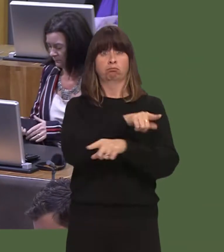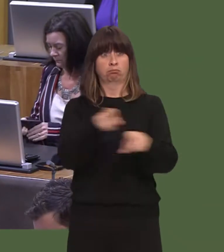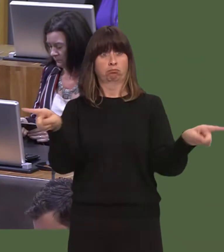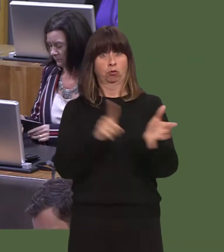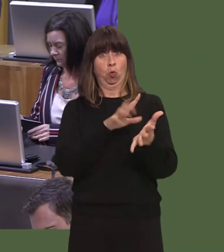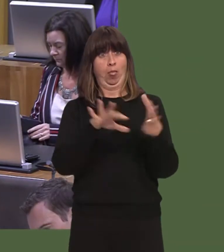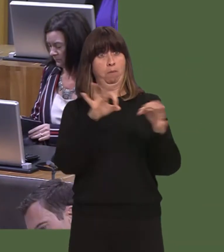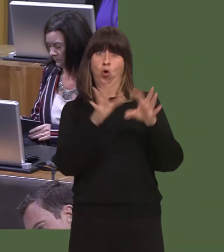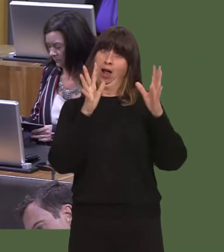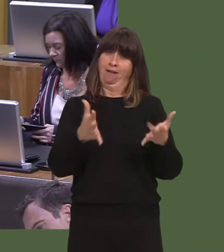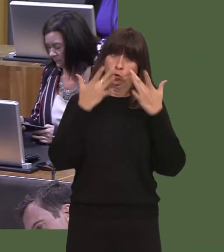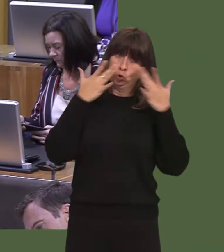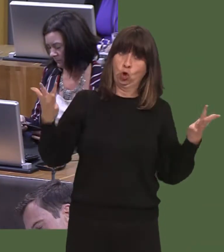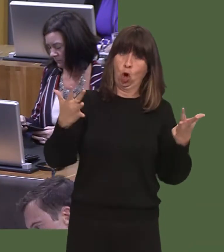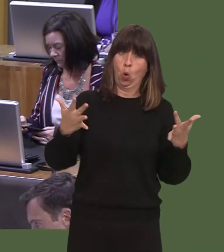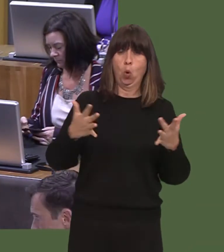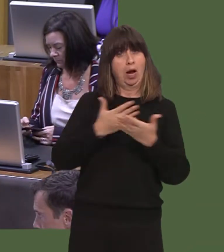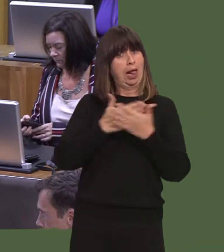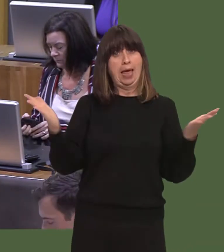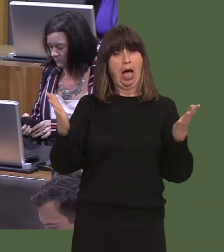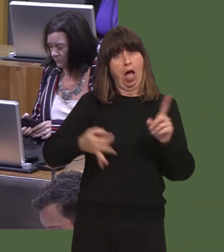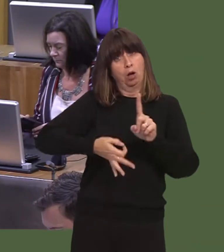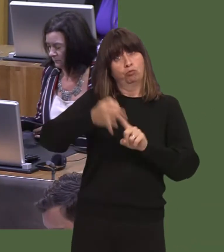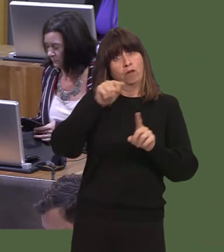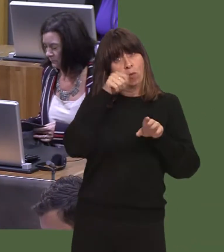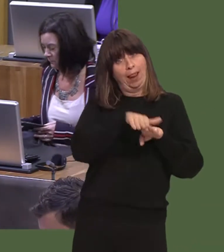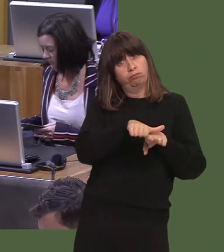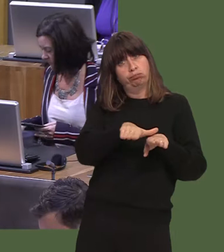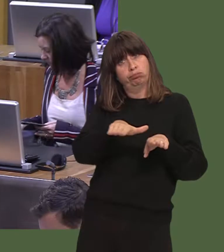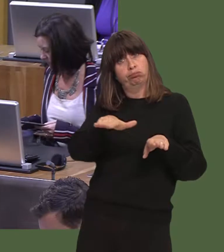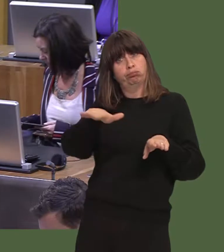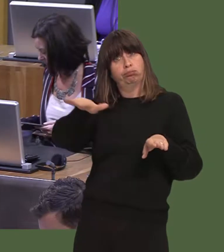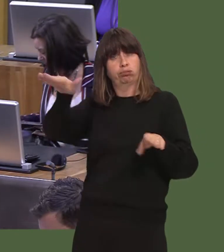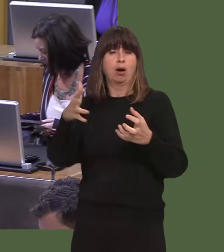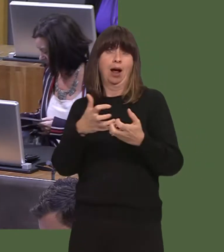to show clear trajectories as to how they plan to continue to reduce waiting times for